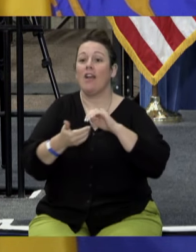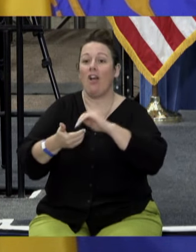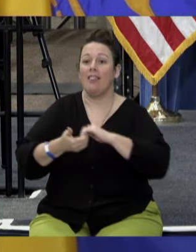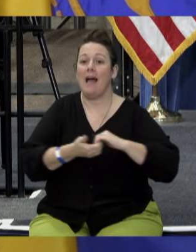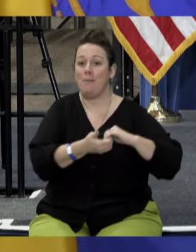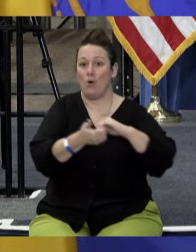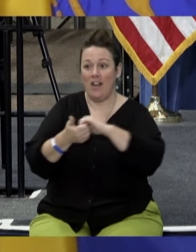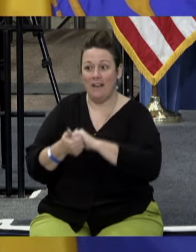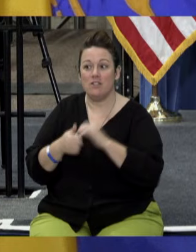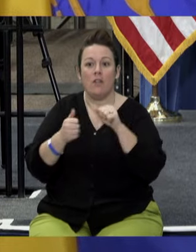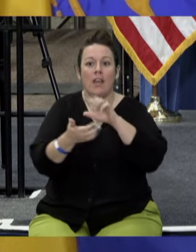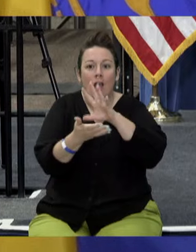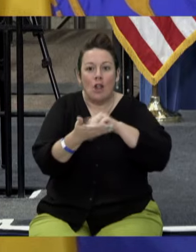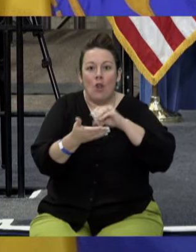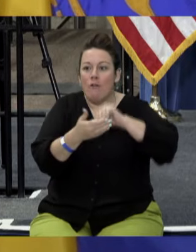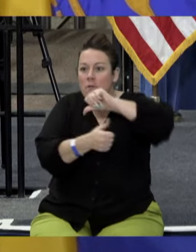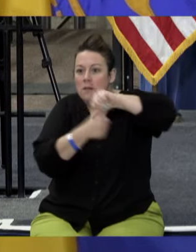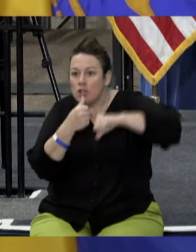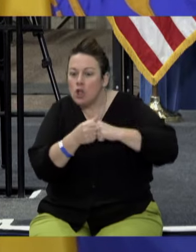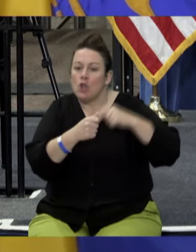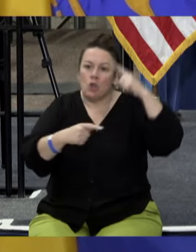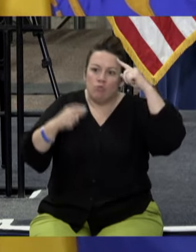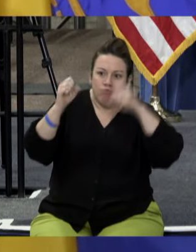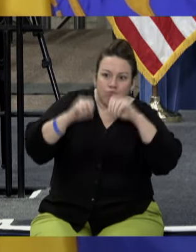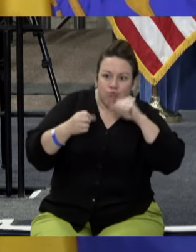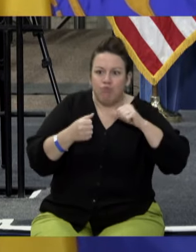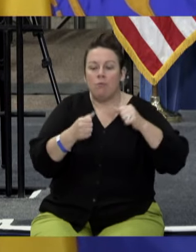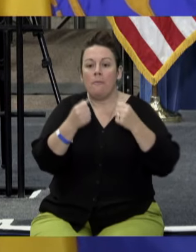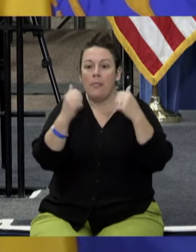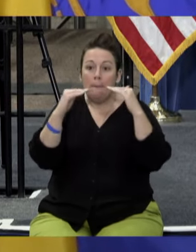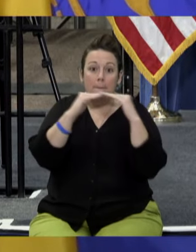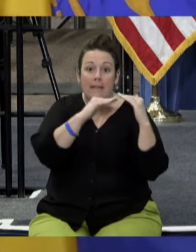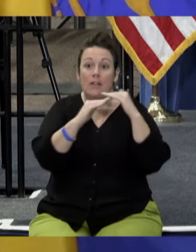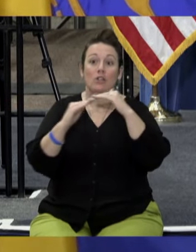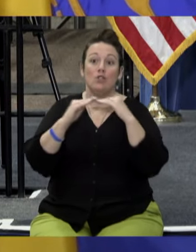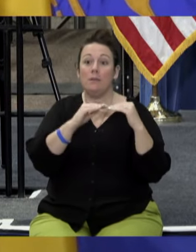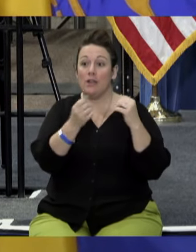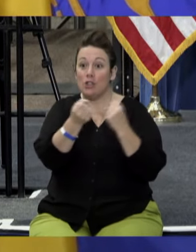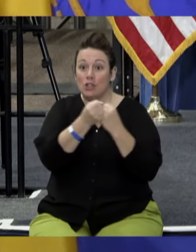each other. It's peer-to-peer support as well as subject matter experts. And